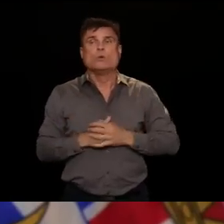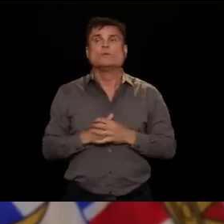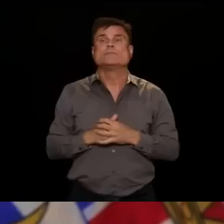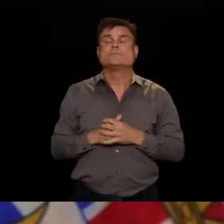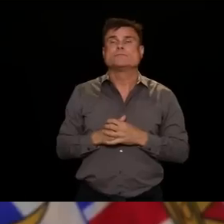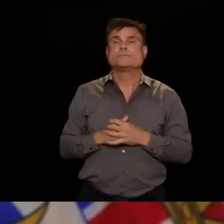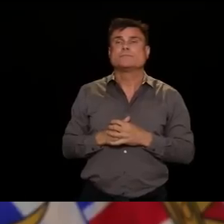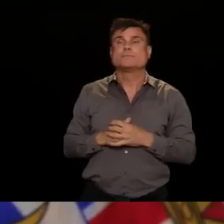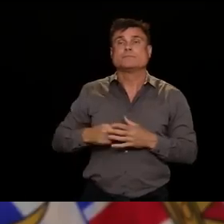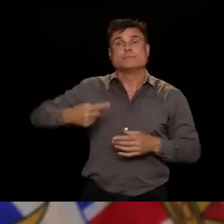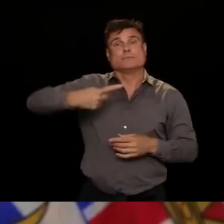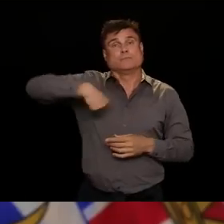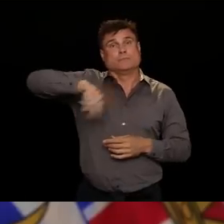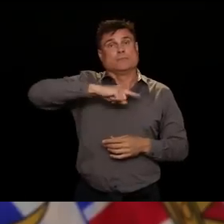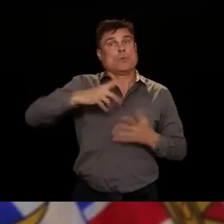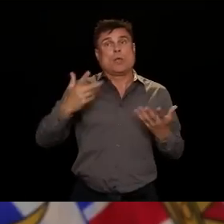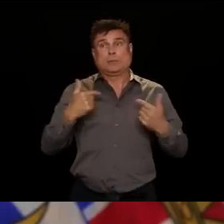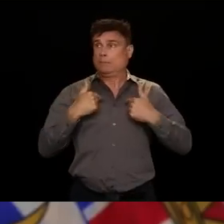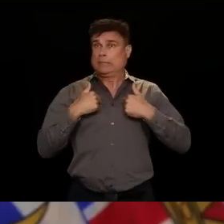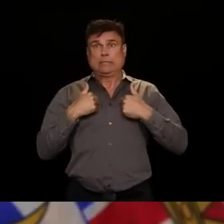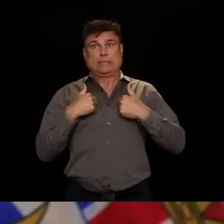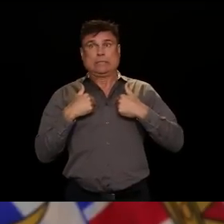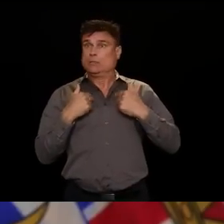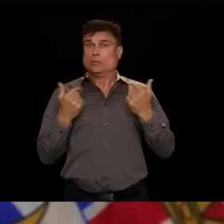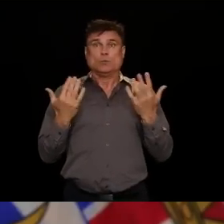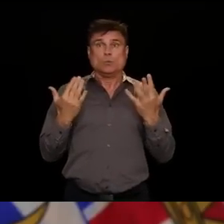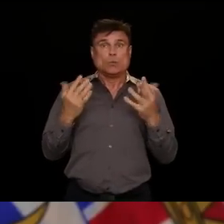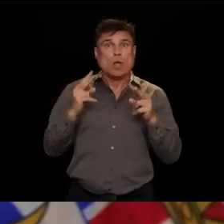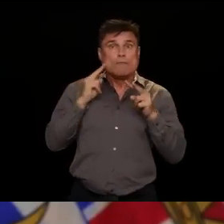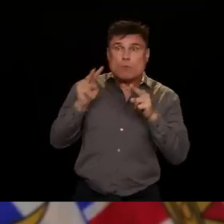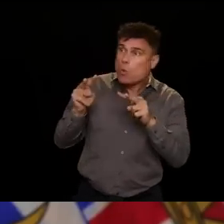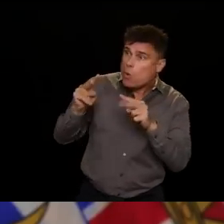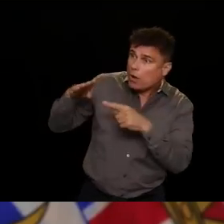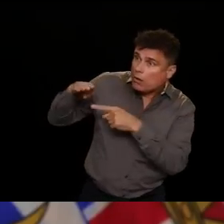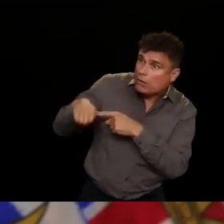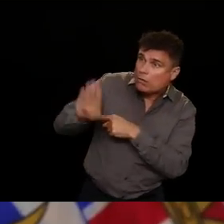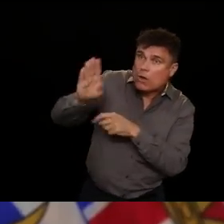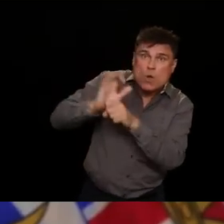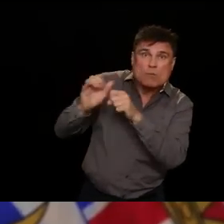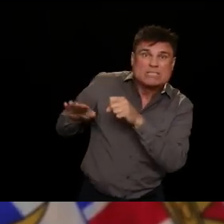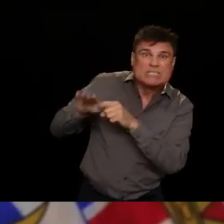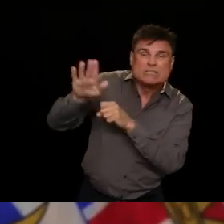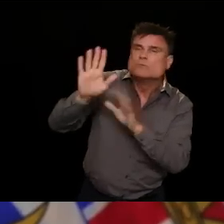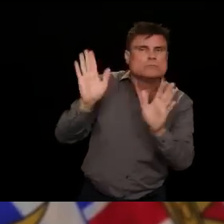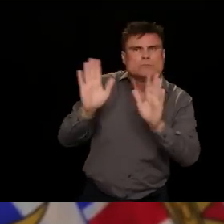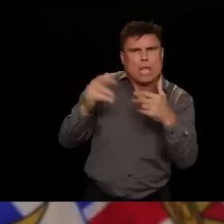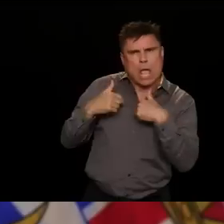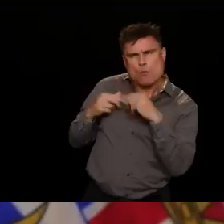is as we are doing this in a measured, thoughtful way, we are able to keep the cases low.